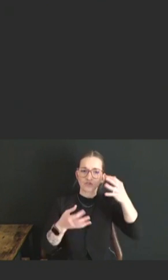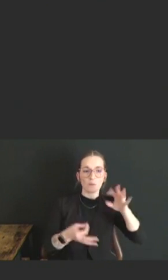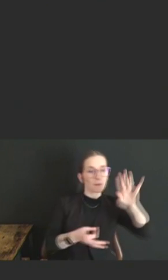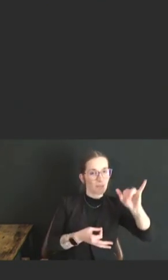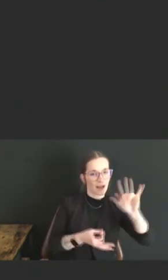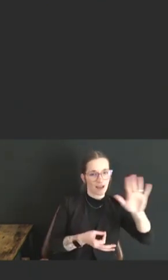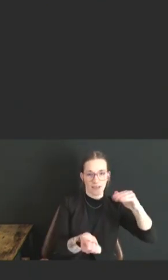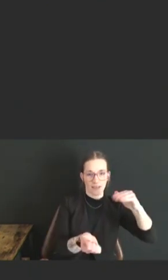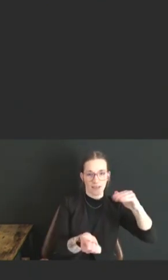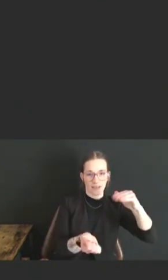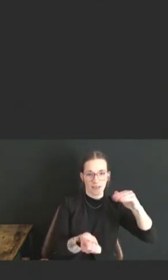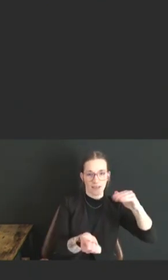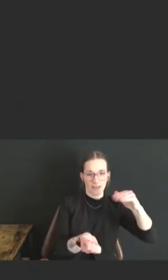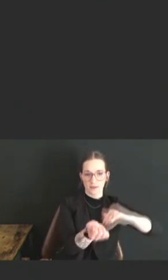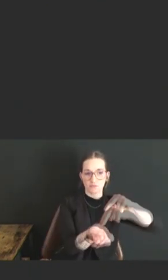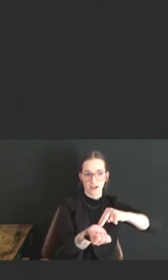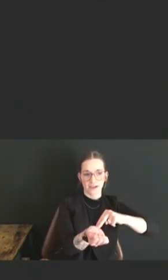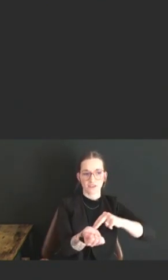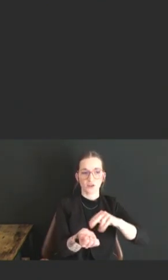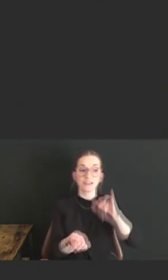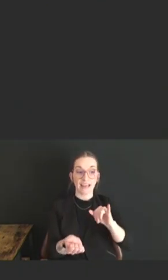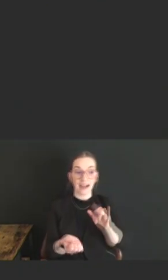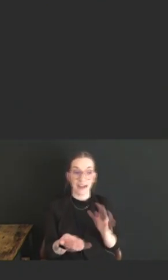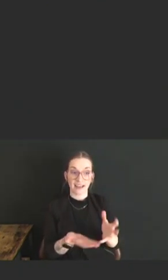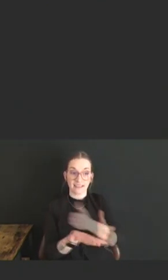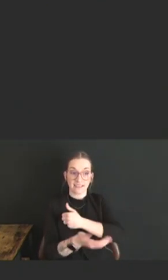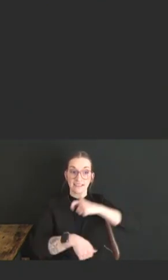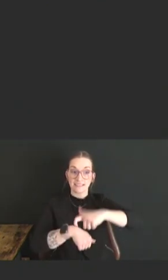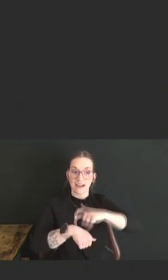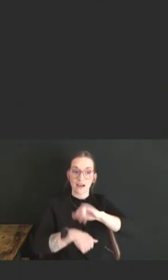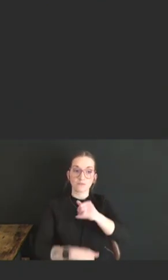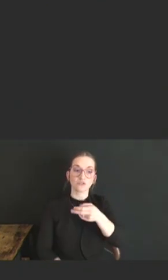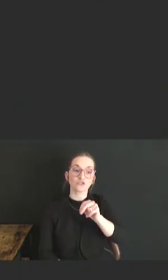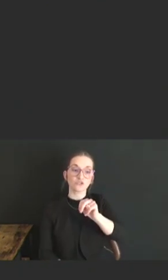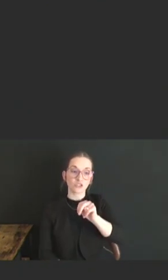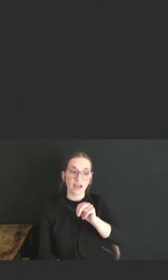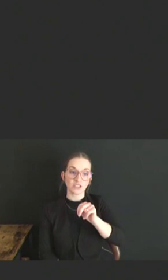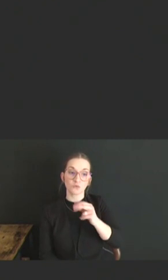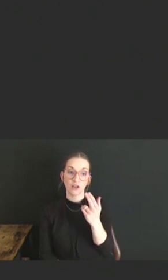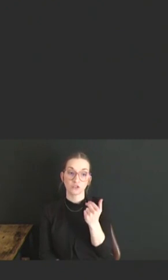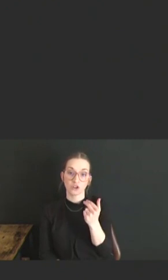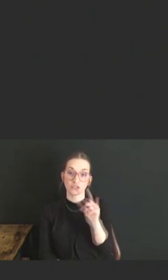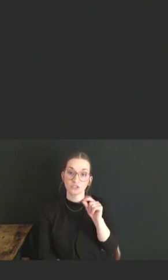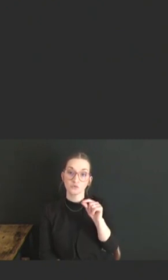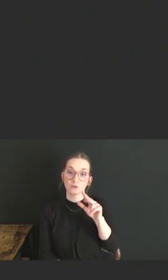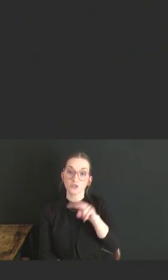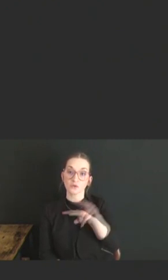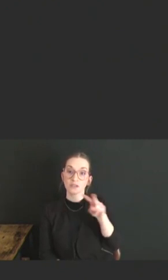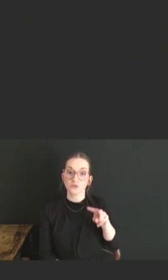during January 13th of 2022 to the present day. Next slide, please.